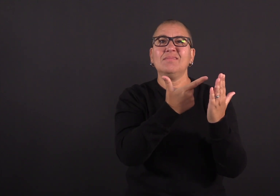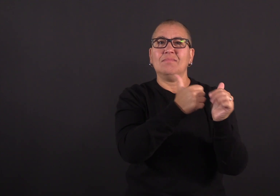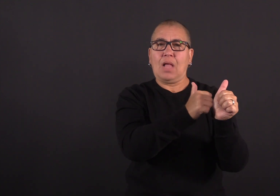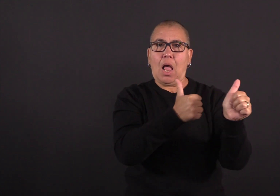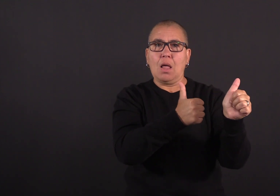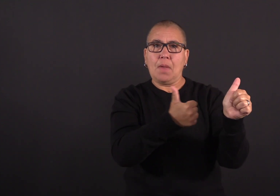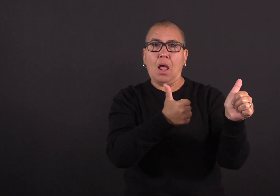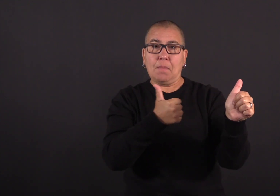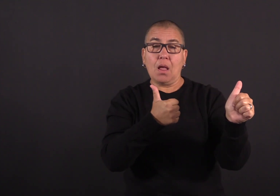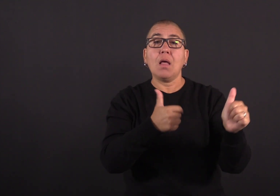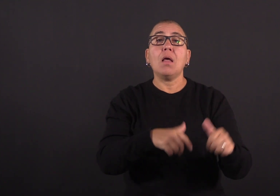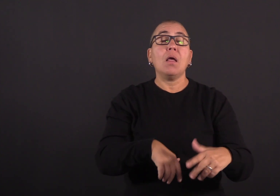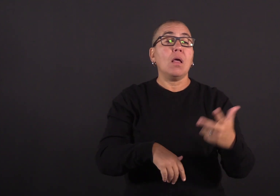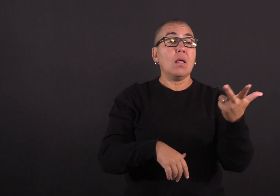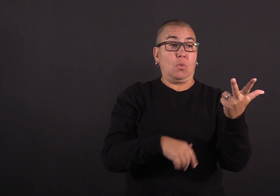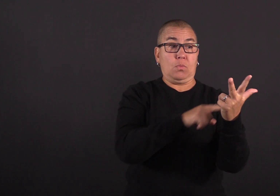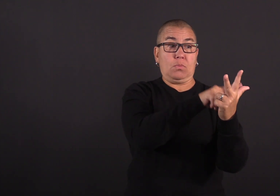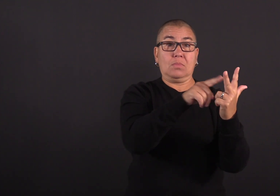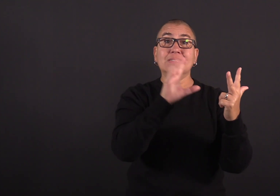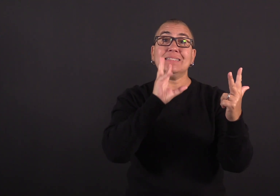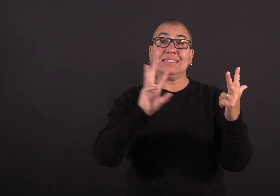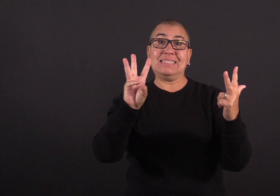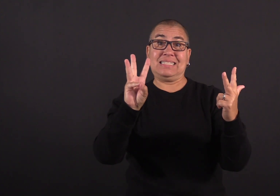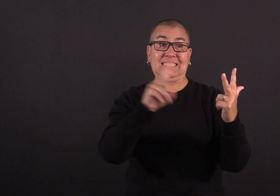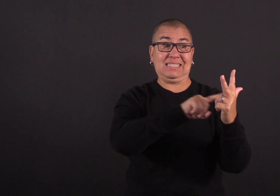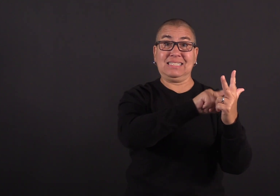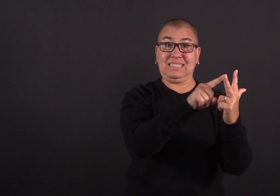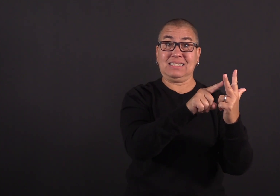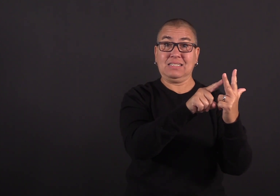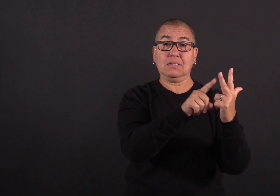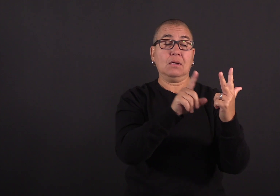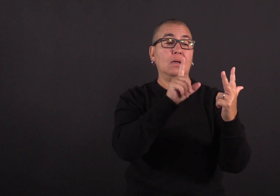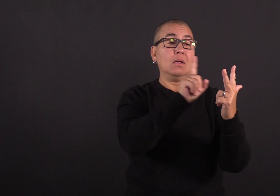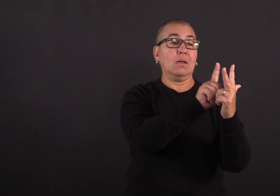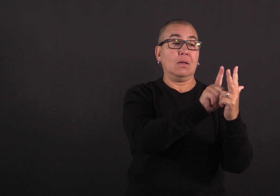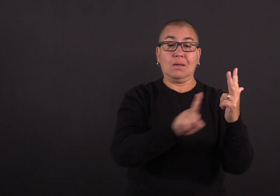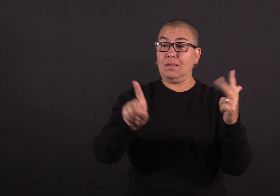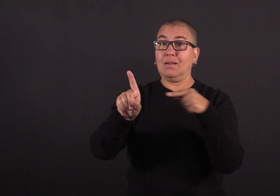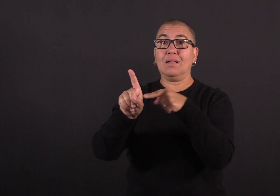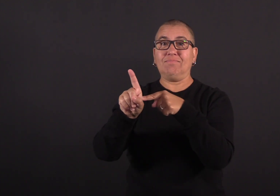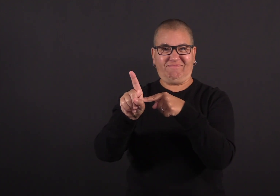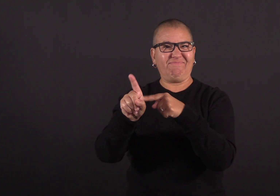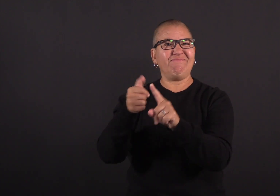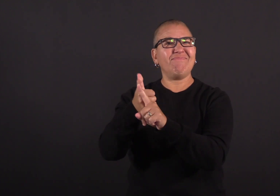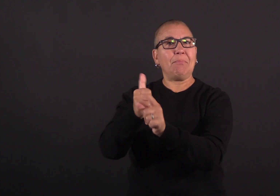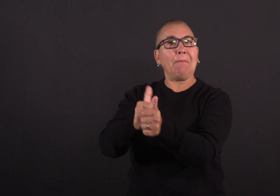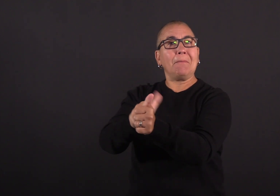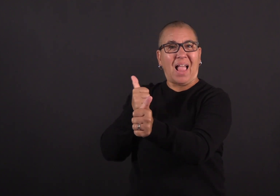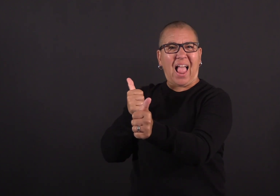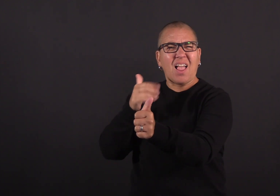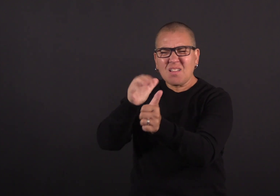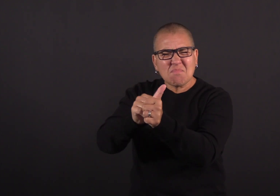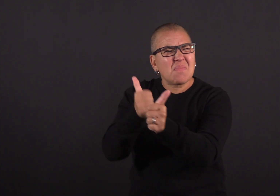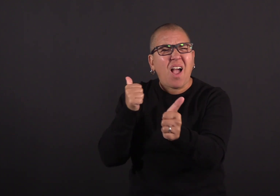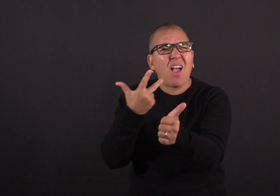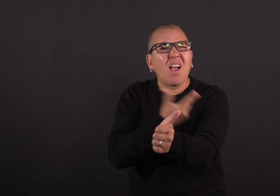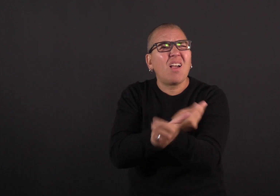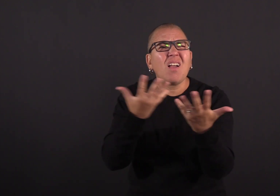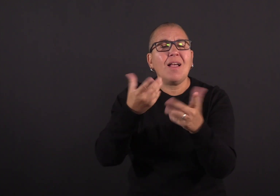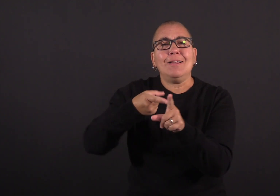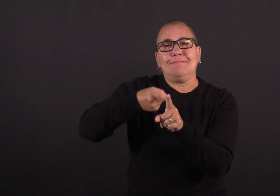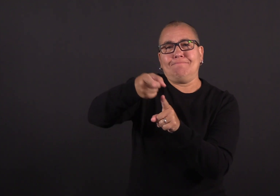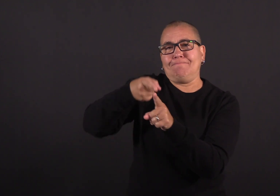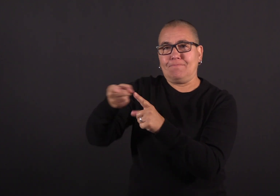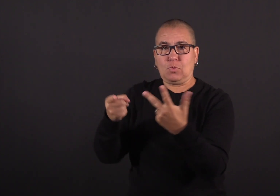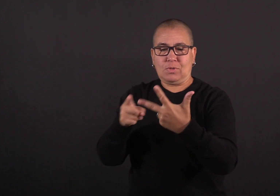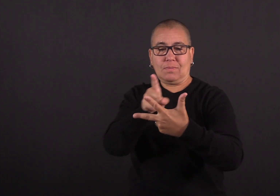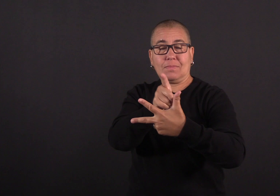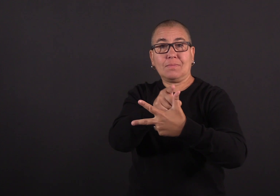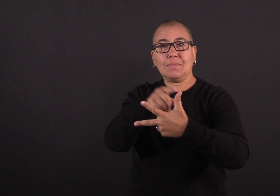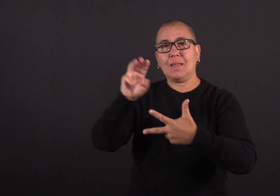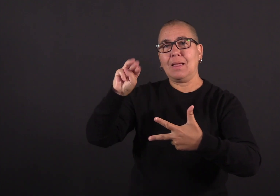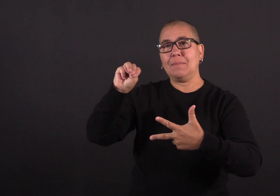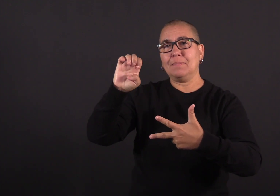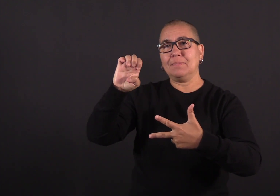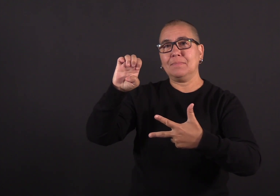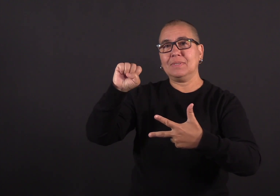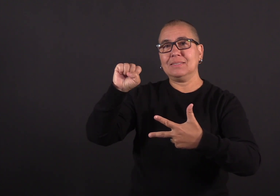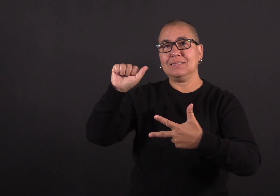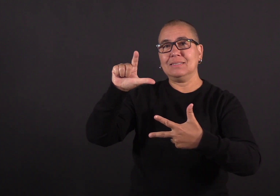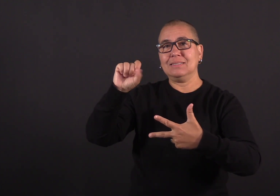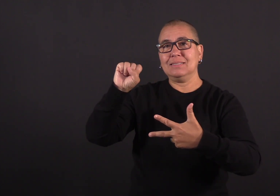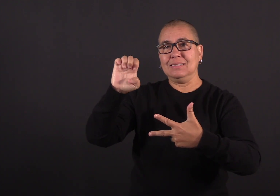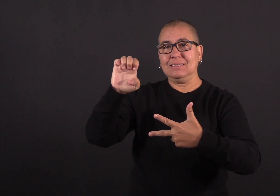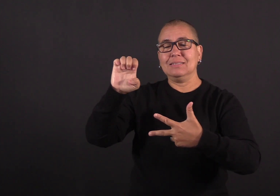with their immunizations. But according to data from the Minnesota Department of Health, about one